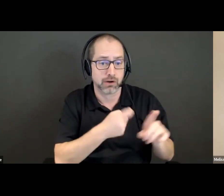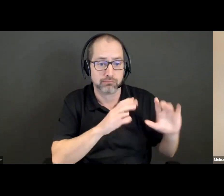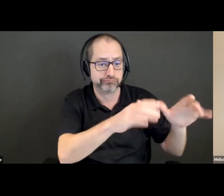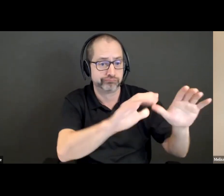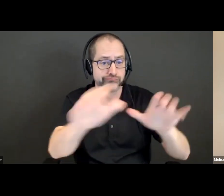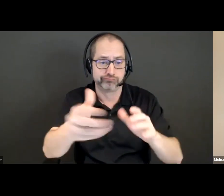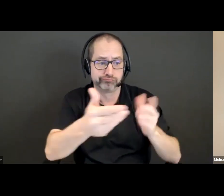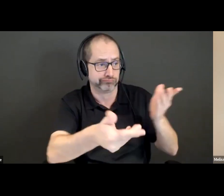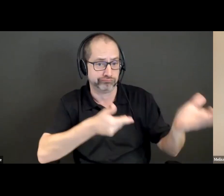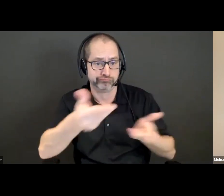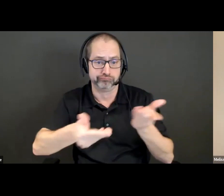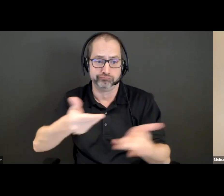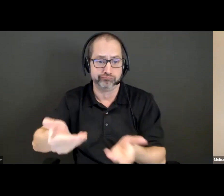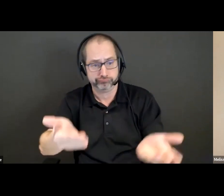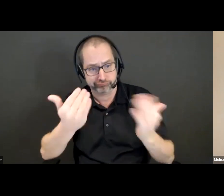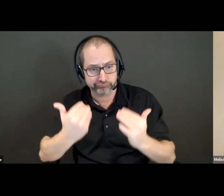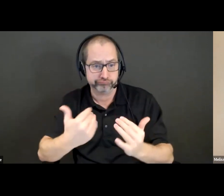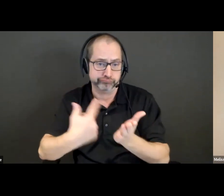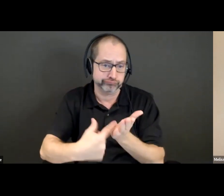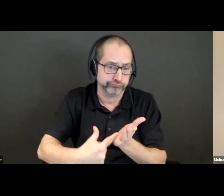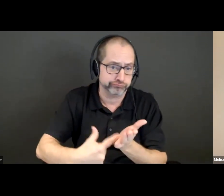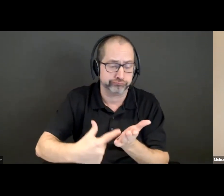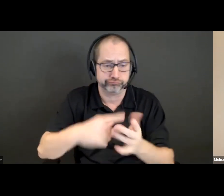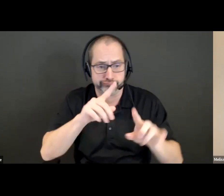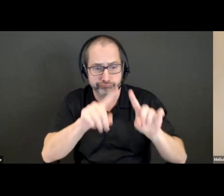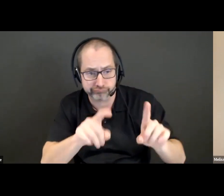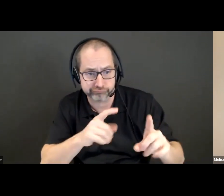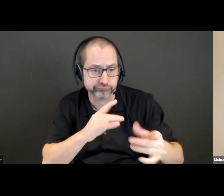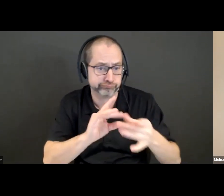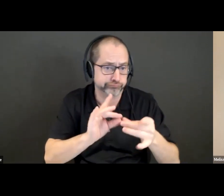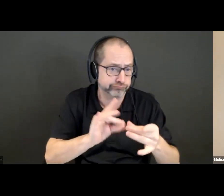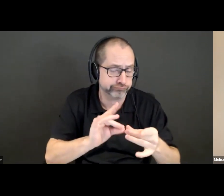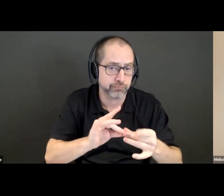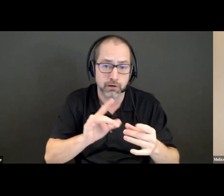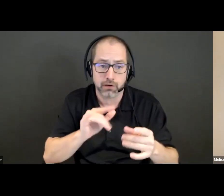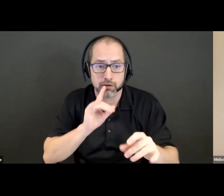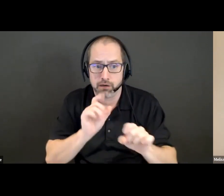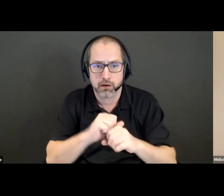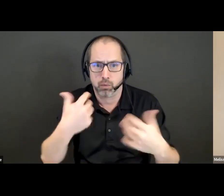groups to speak with us and to engage in dialogue, this ended up being a very rich and informative